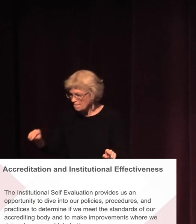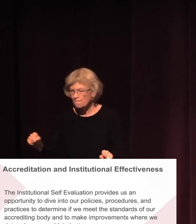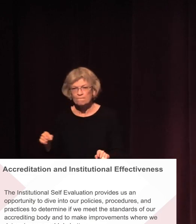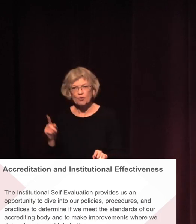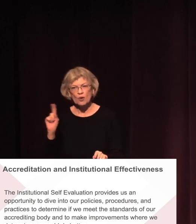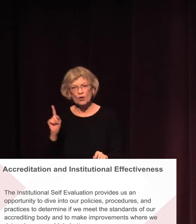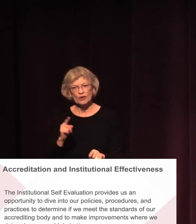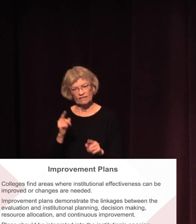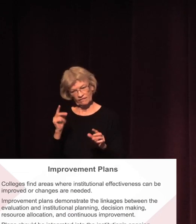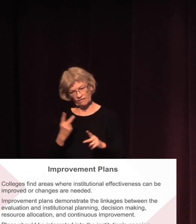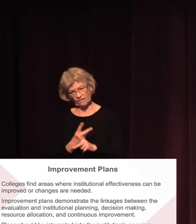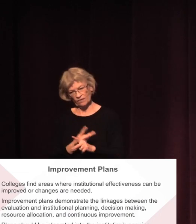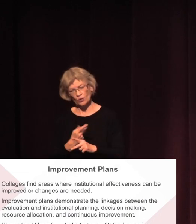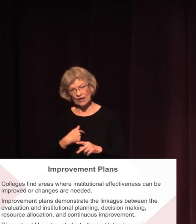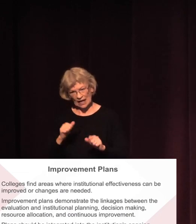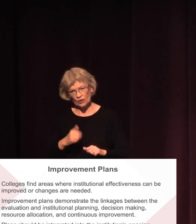us an opportunity to make improvements will determine we